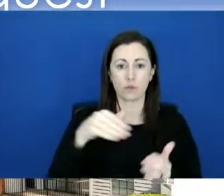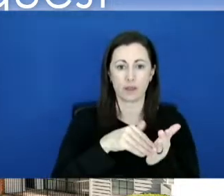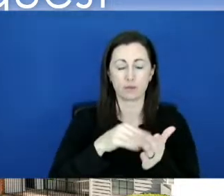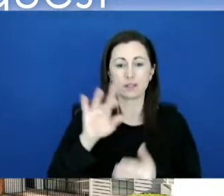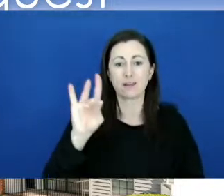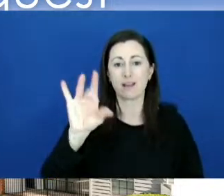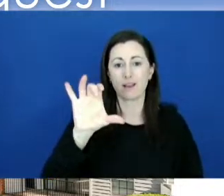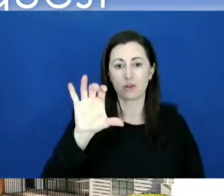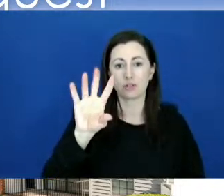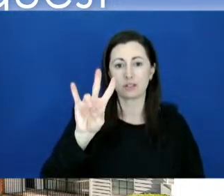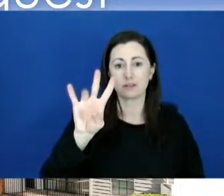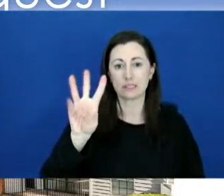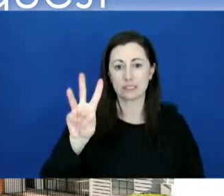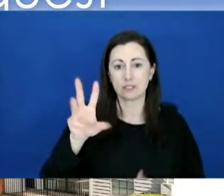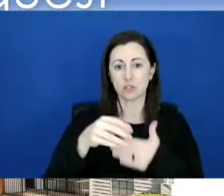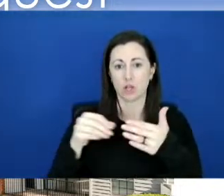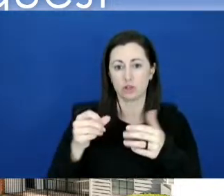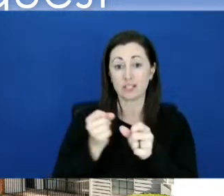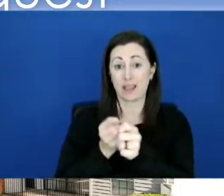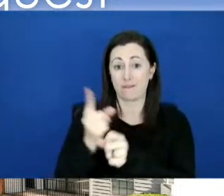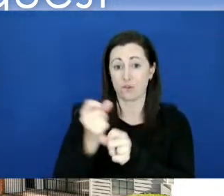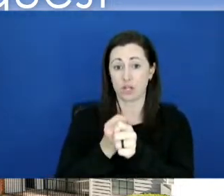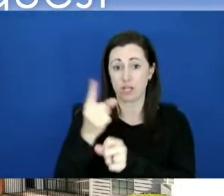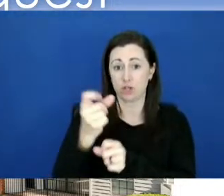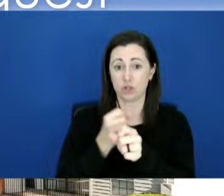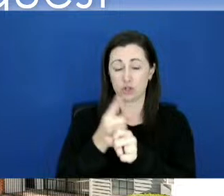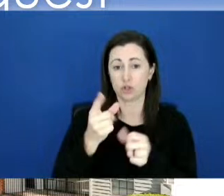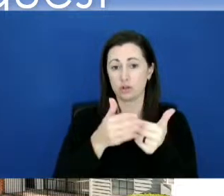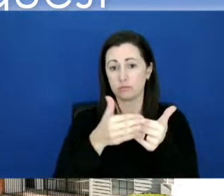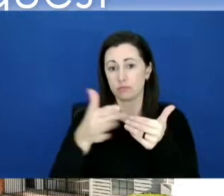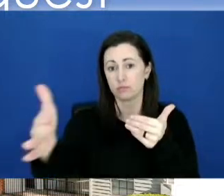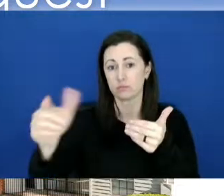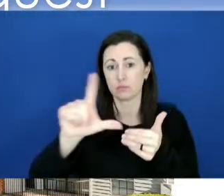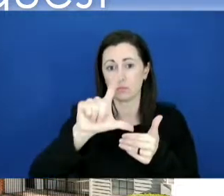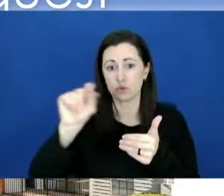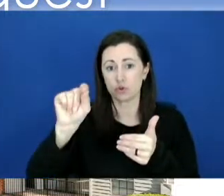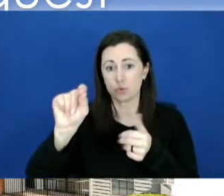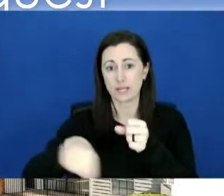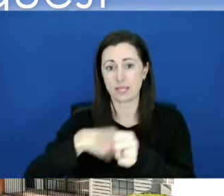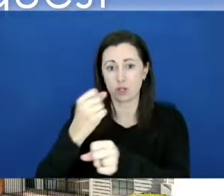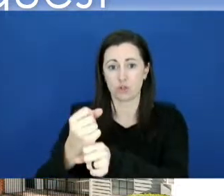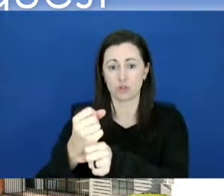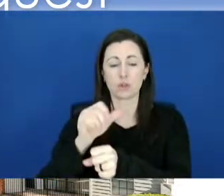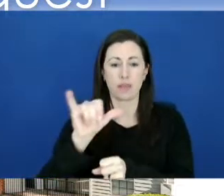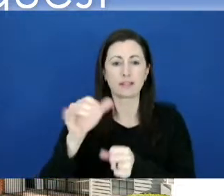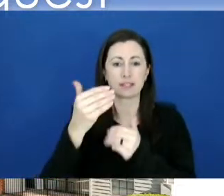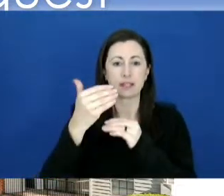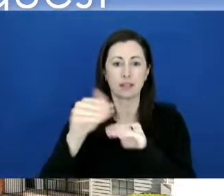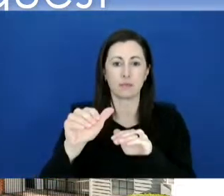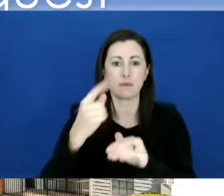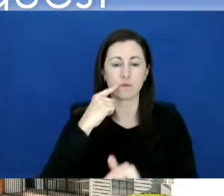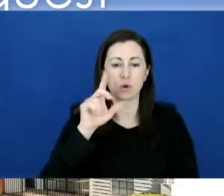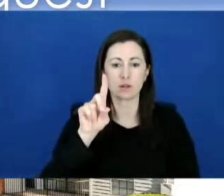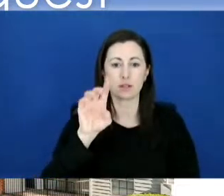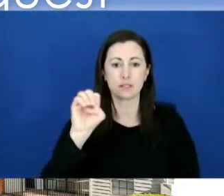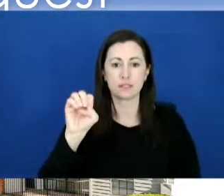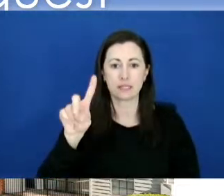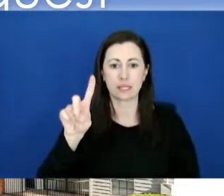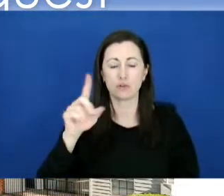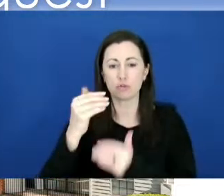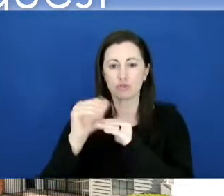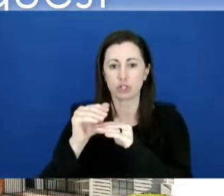THE AMOUNT OF $144,876 ANNUALLY.